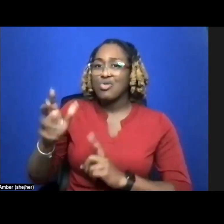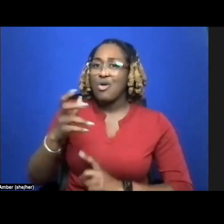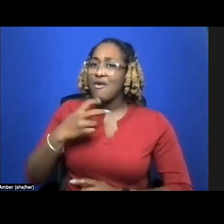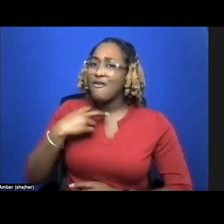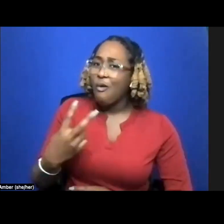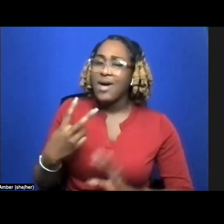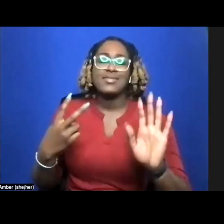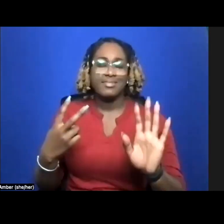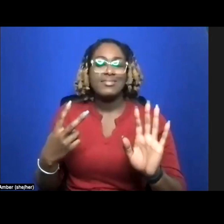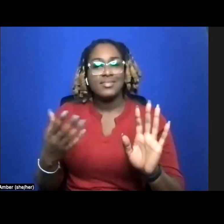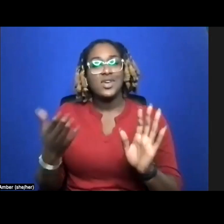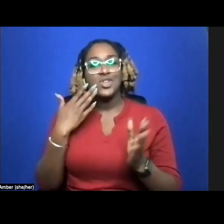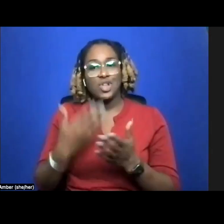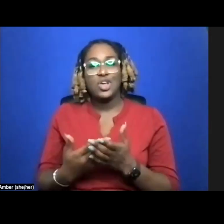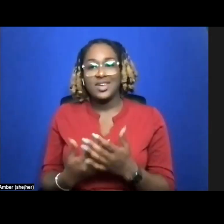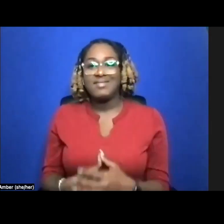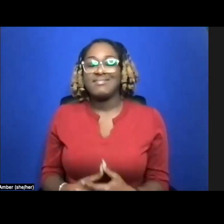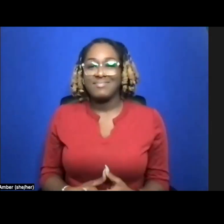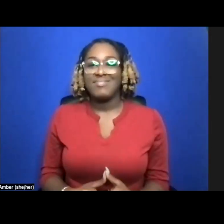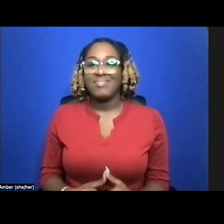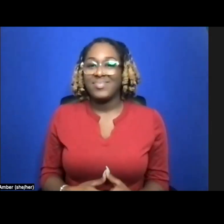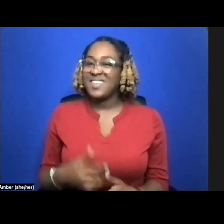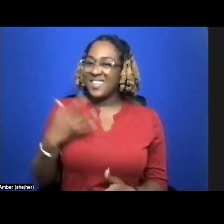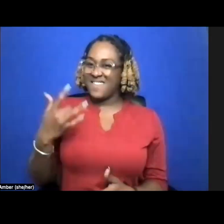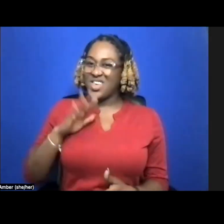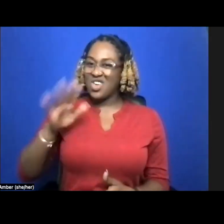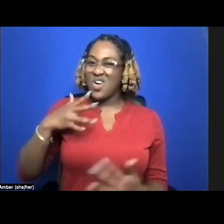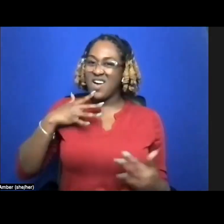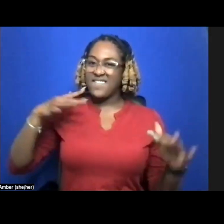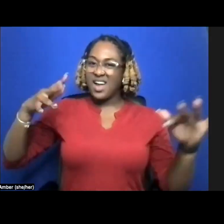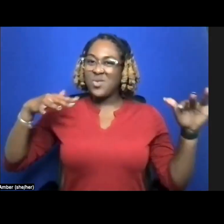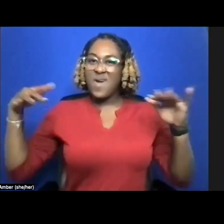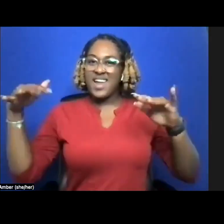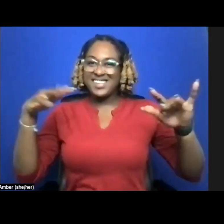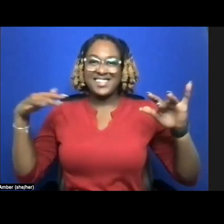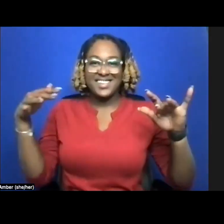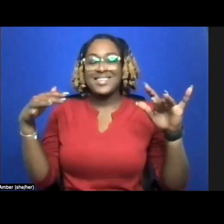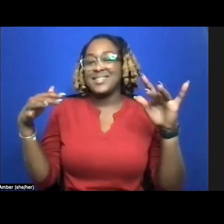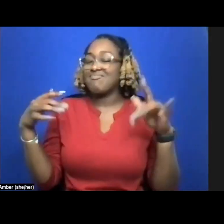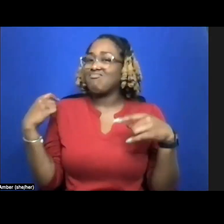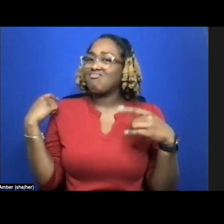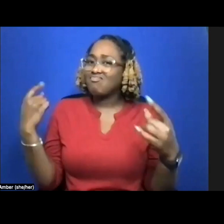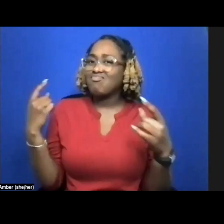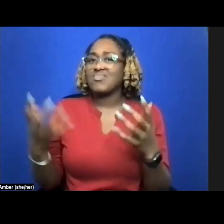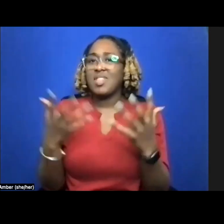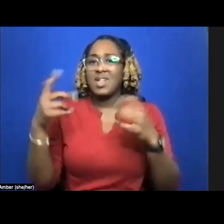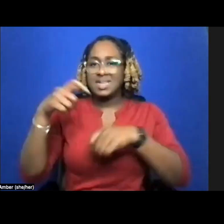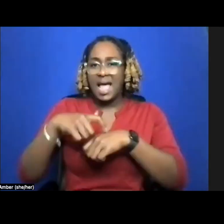the actual resonance and vibration. I've spent a lot of time with them the past few weeks so,